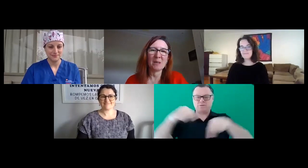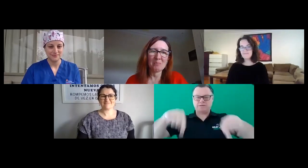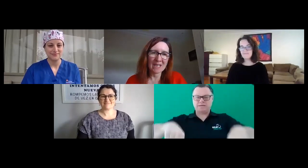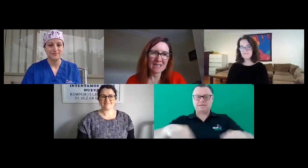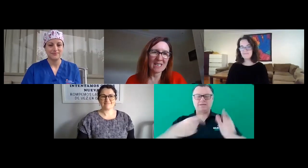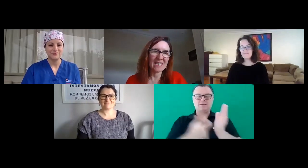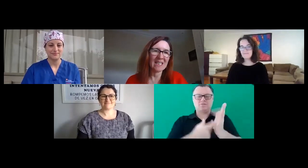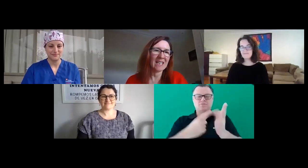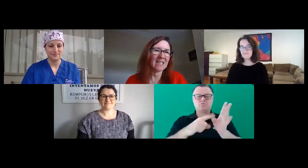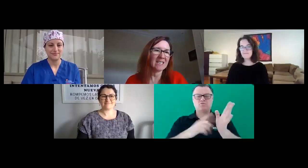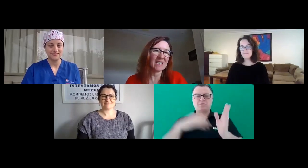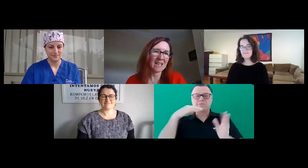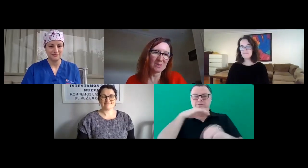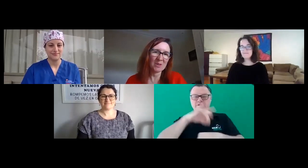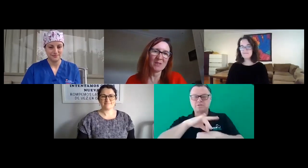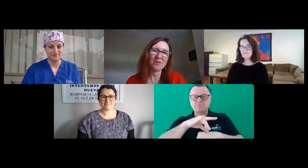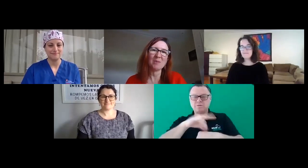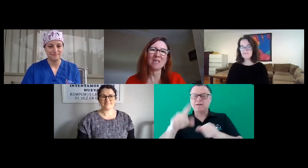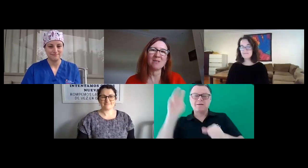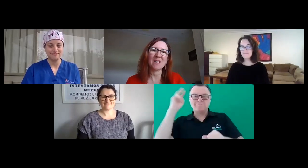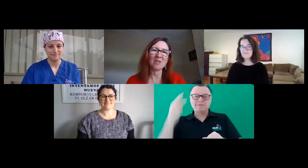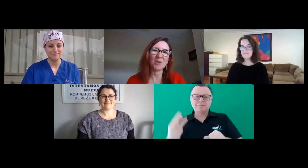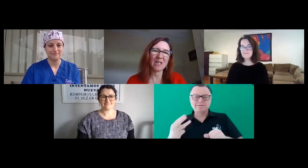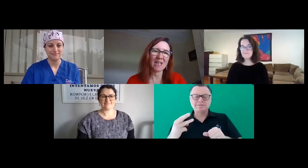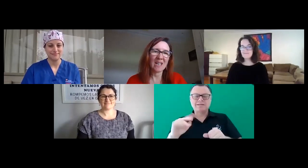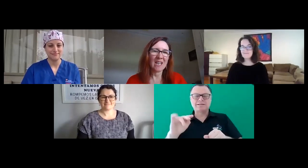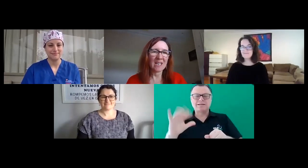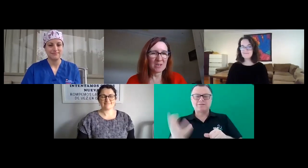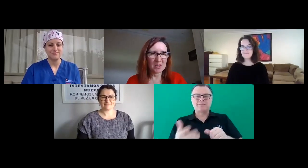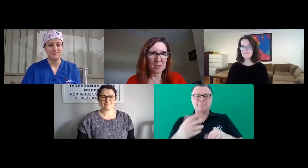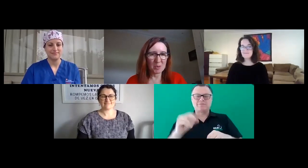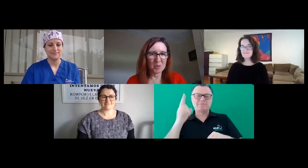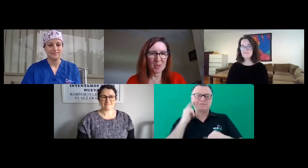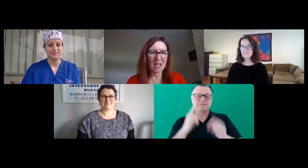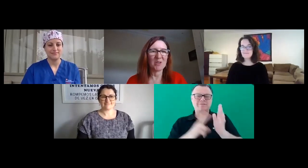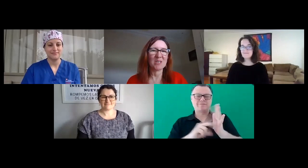Maxine and Catherine from Victoria and also I was an